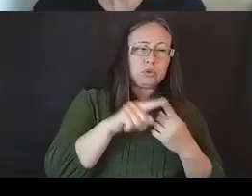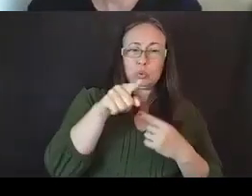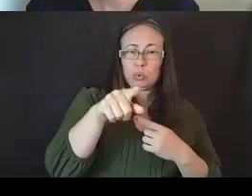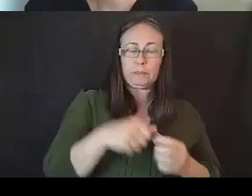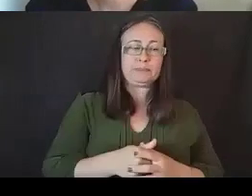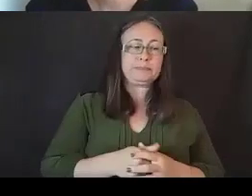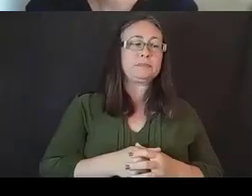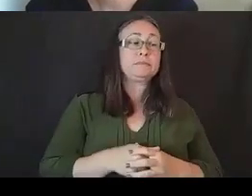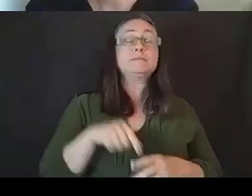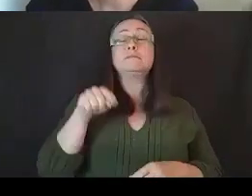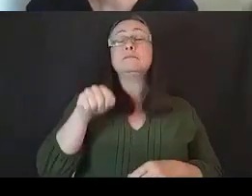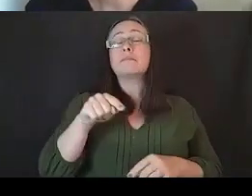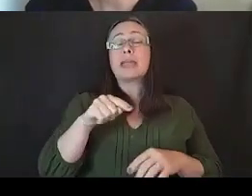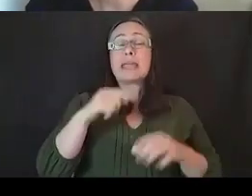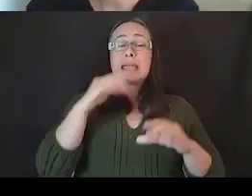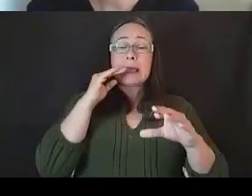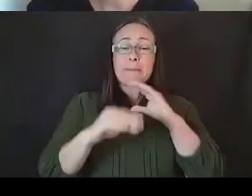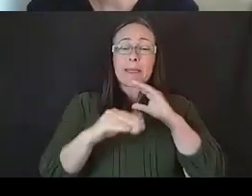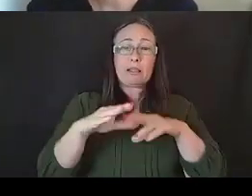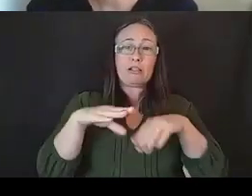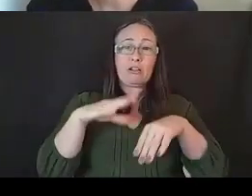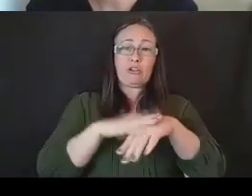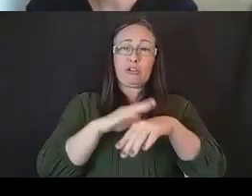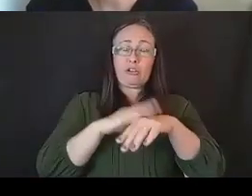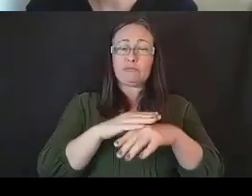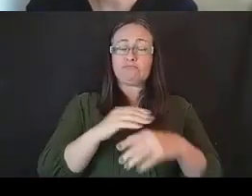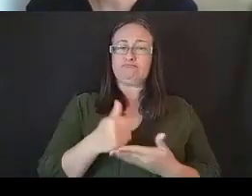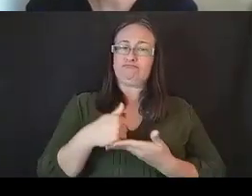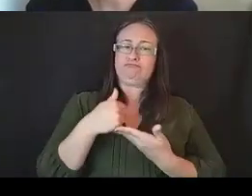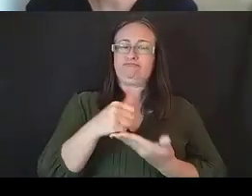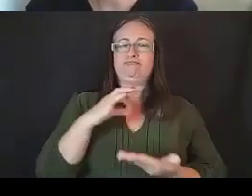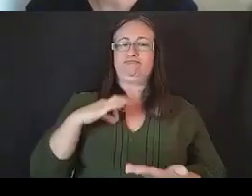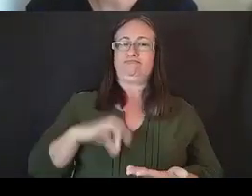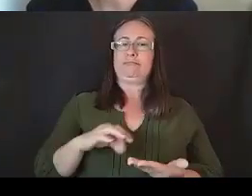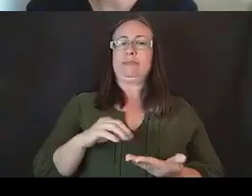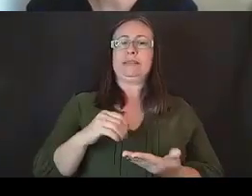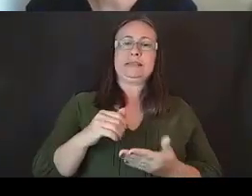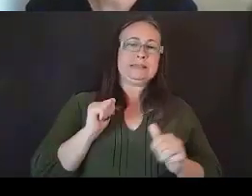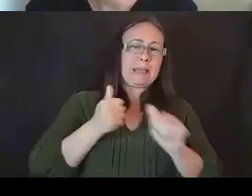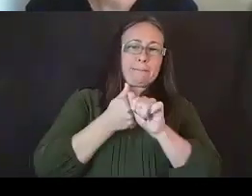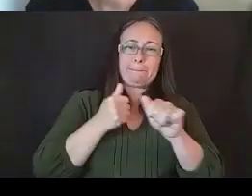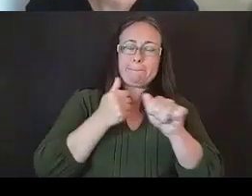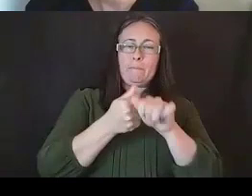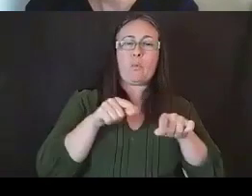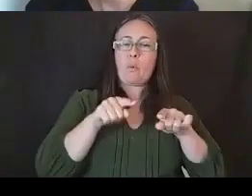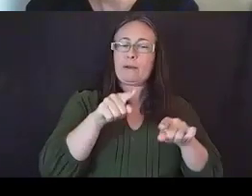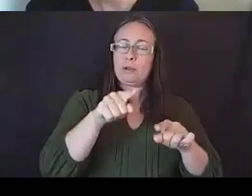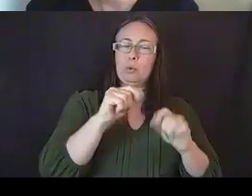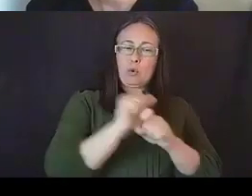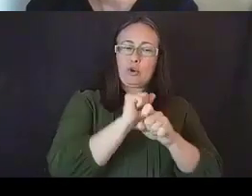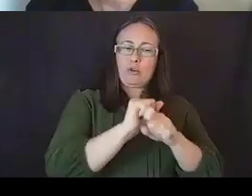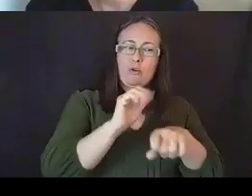These e-mail alerts make it easy to stay up to date on current projects while you're working on your application. You just need to sign up once,